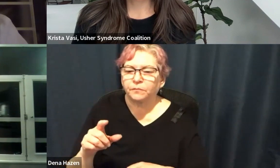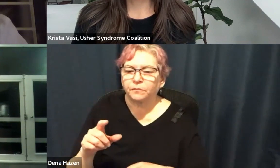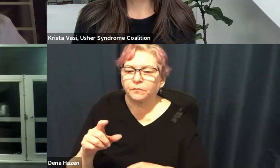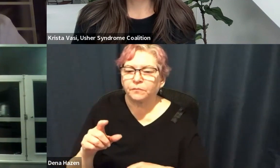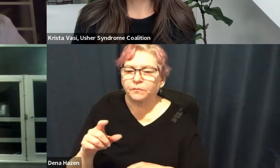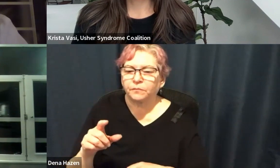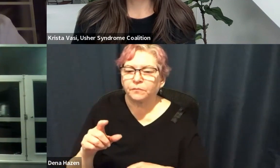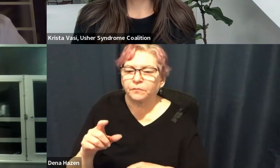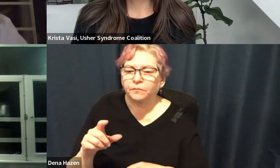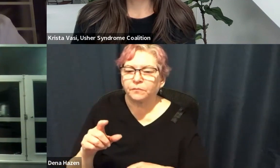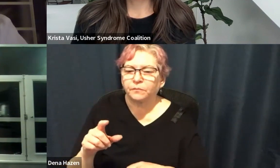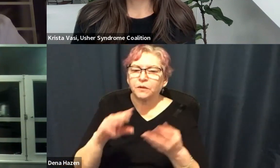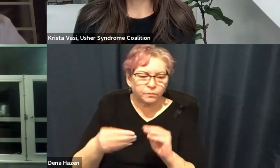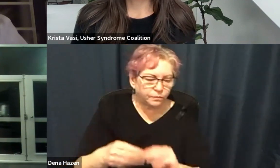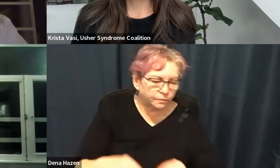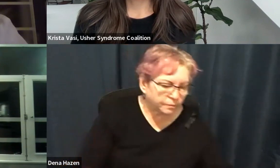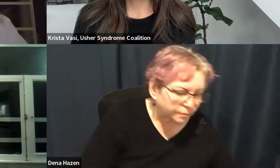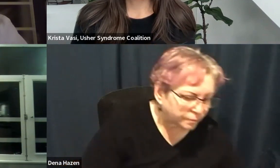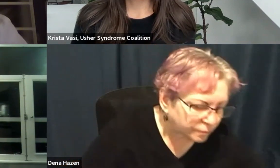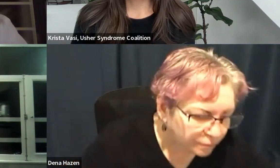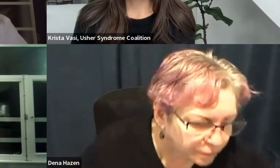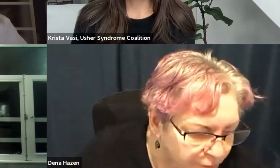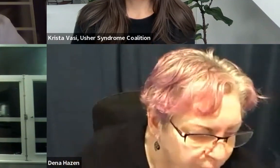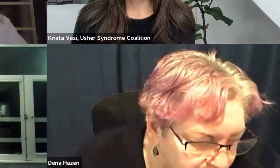but we're taking a little bit at a time,